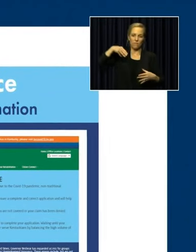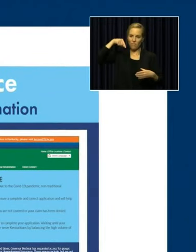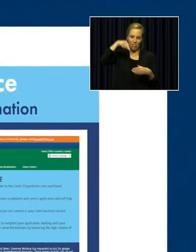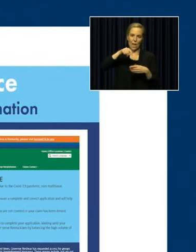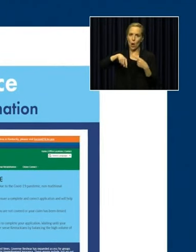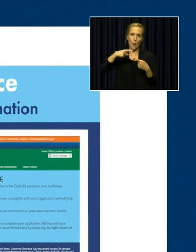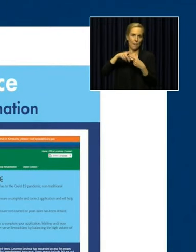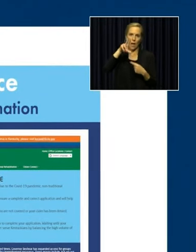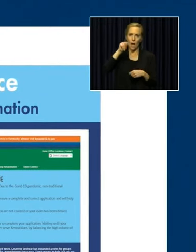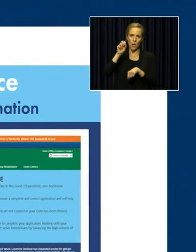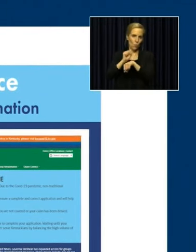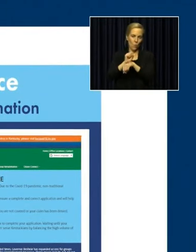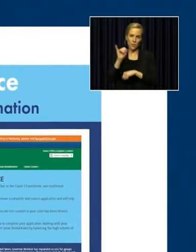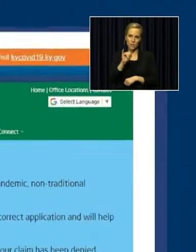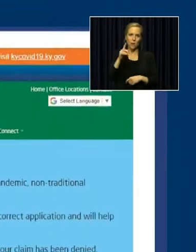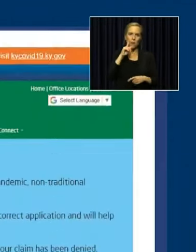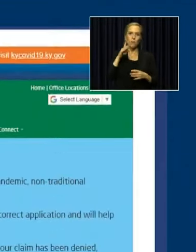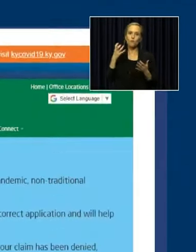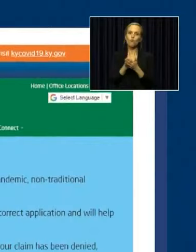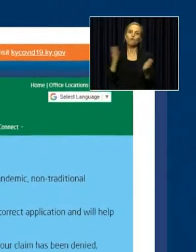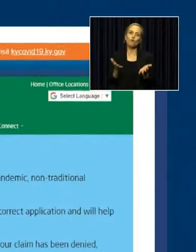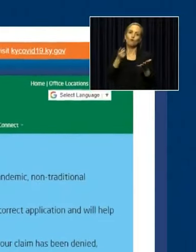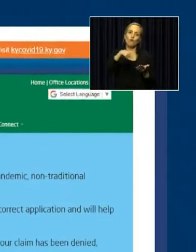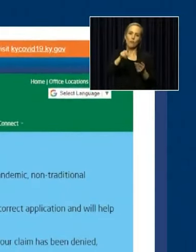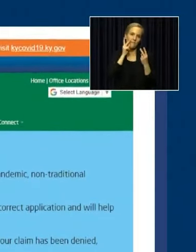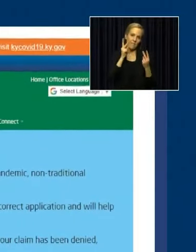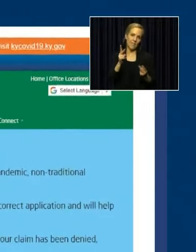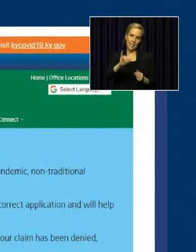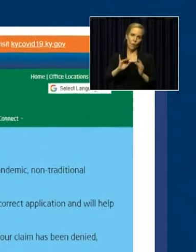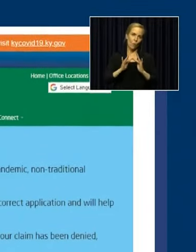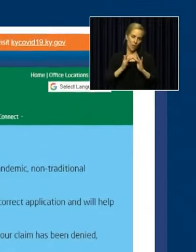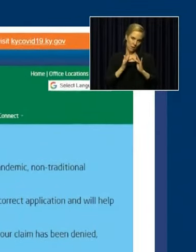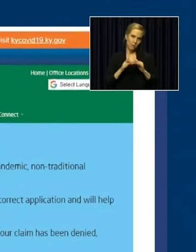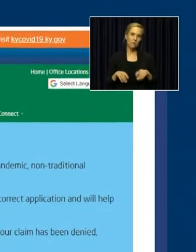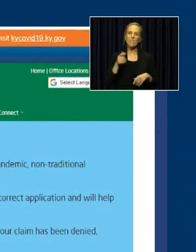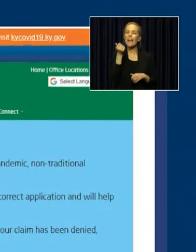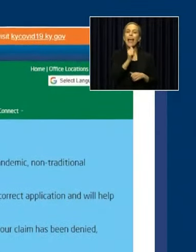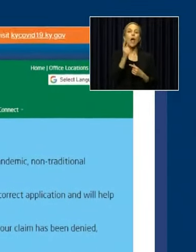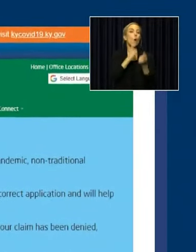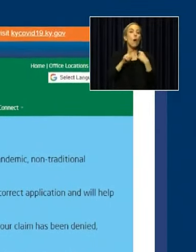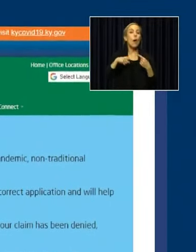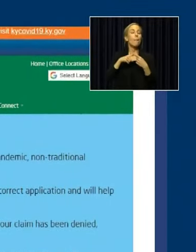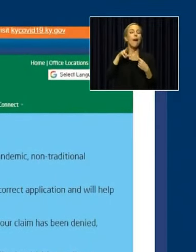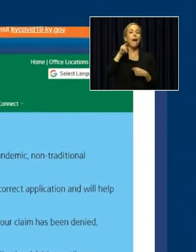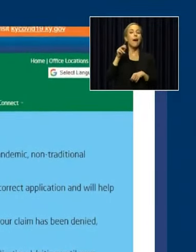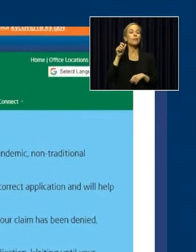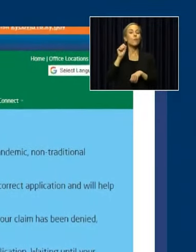LOOK FORWARD TO SENDING VIDEOS JUST LIKE THIS ONE A COUPLE TIMES A WEEK TO KEEP YOU UPDATED ON THE IMPORTANT WORK THAT WE'RE